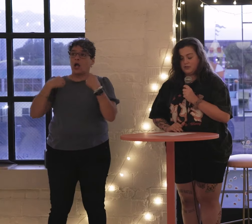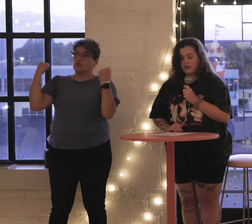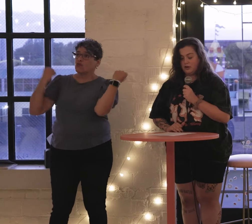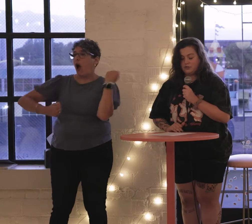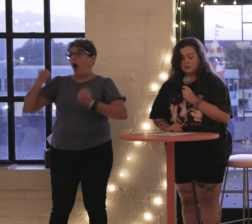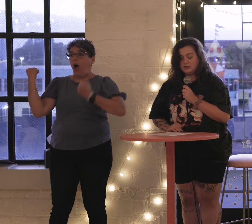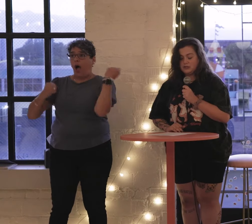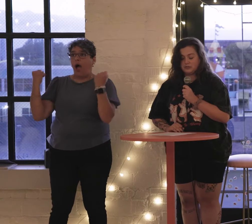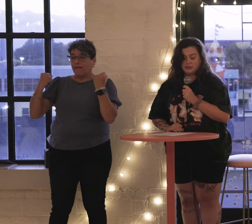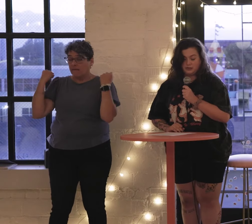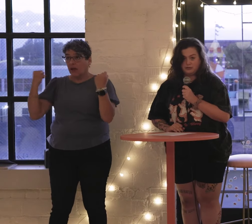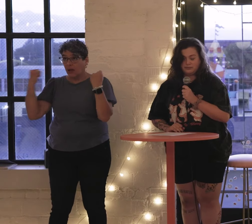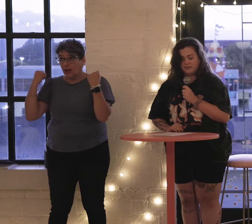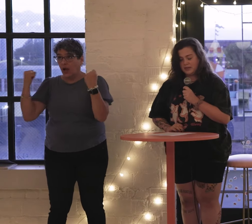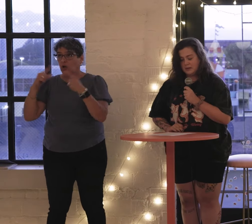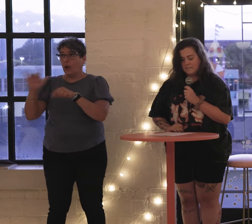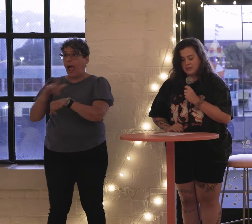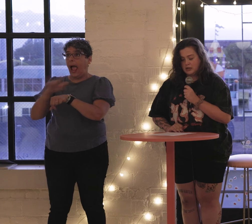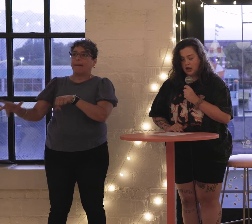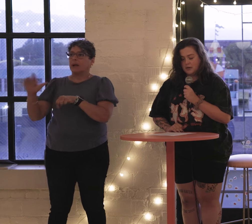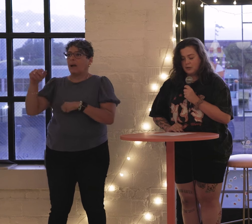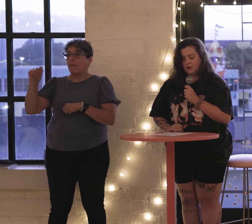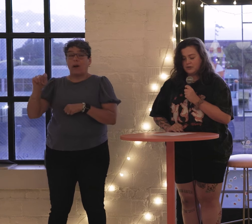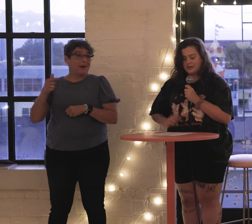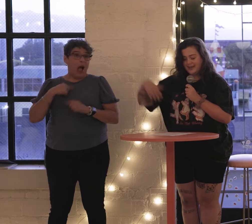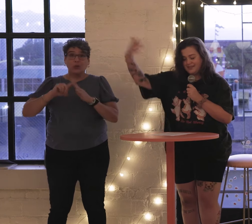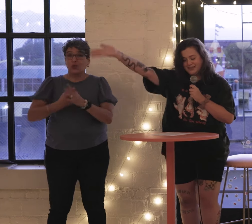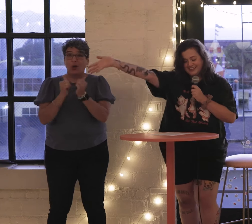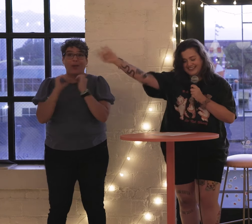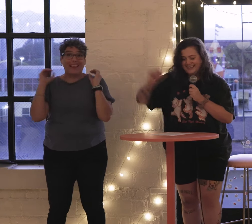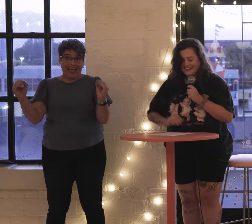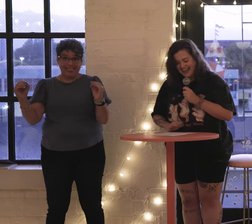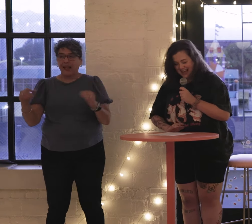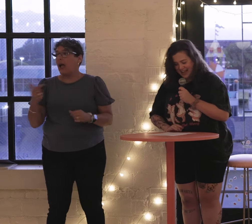starting over completely from zero. I've become closer with the deaf community